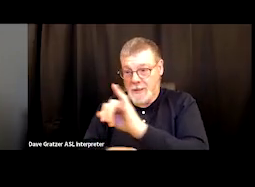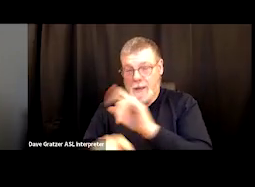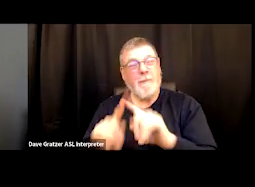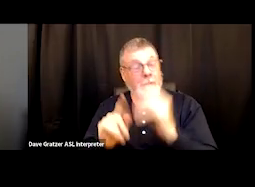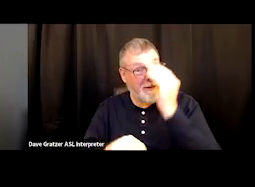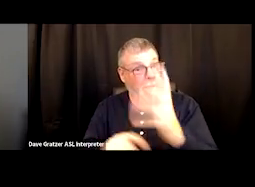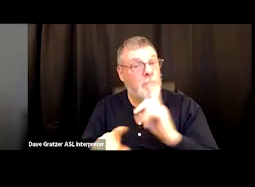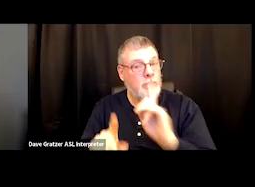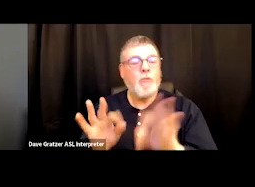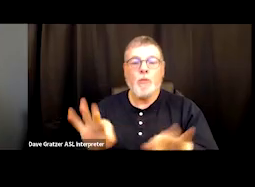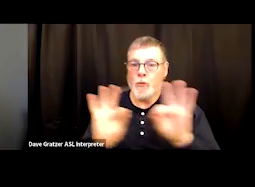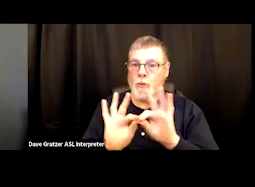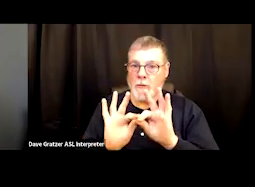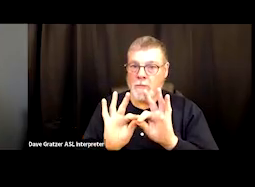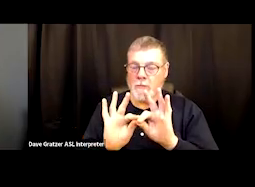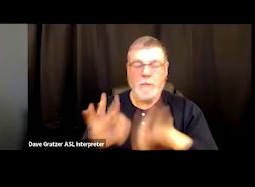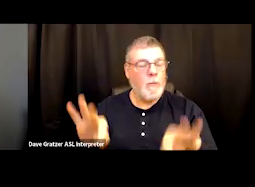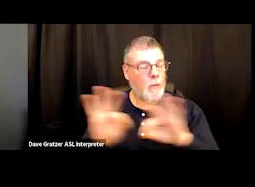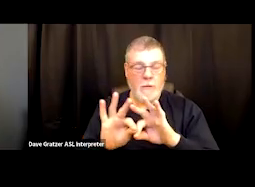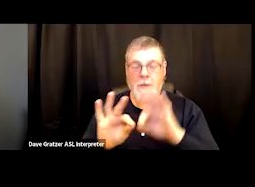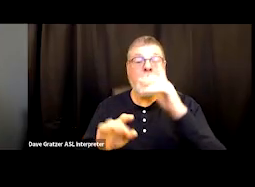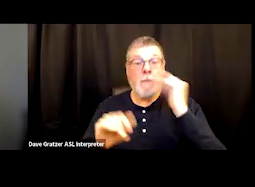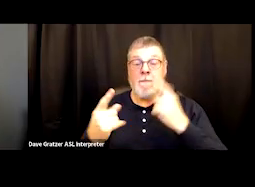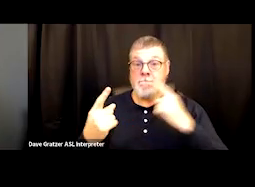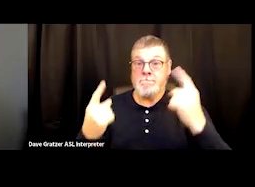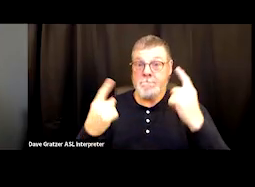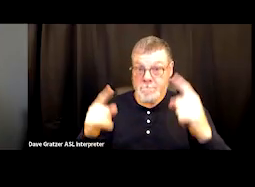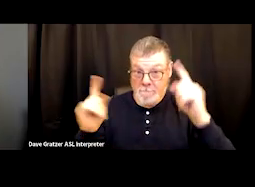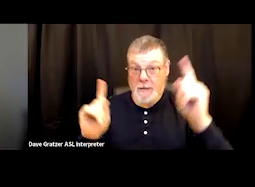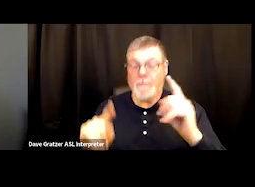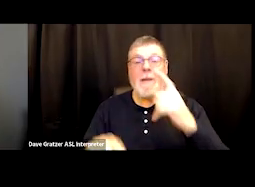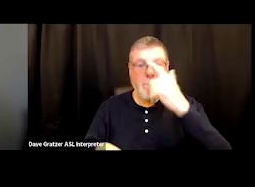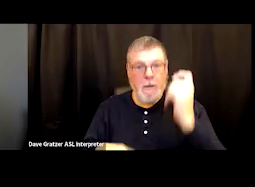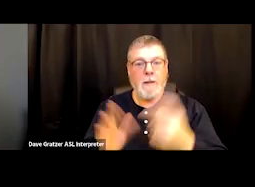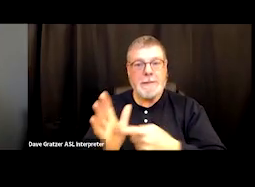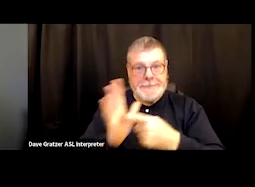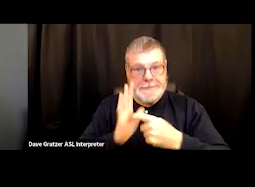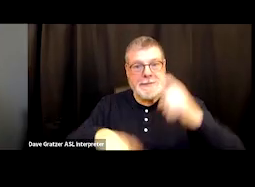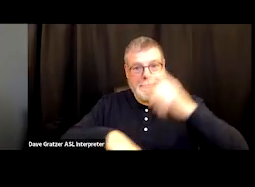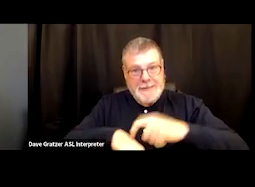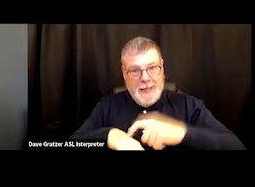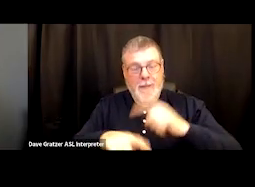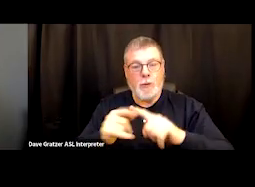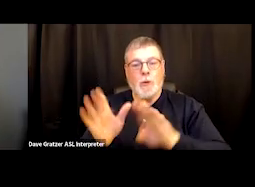And really the effectiveness of the SOAR model is the time it takes for you to develop the claims